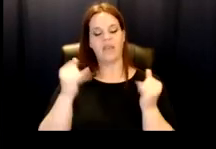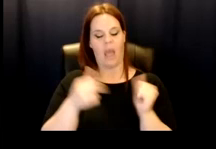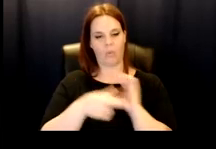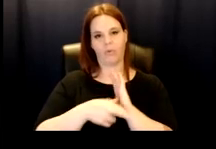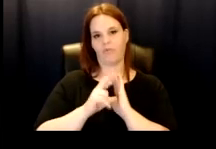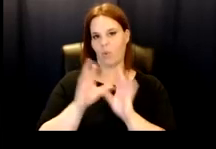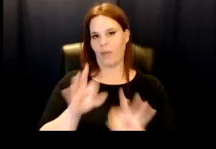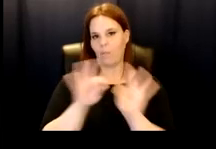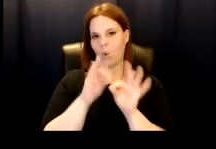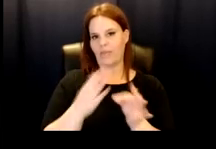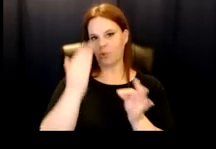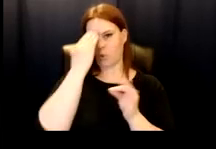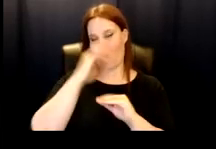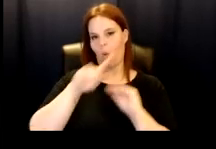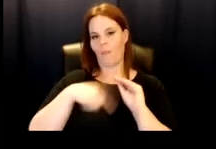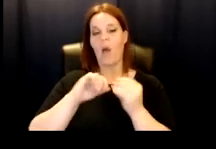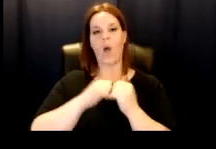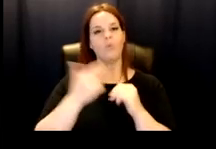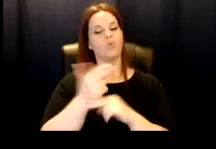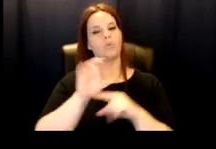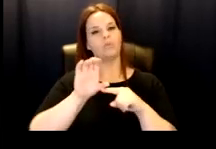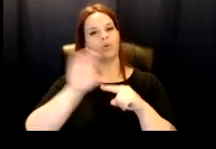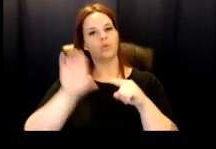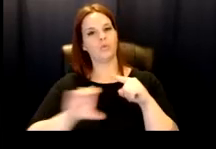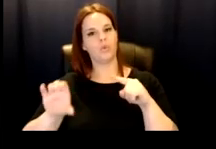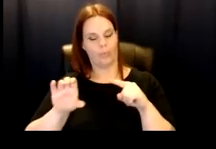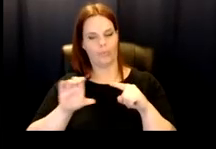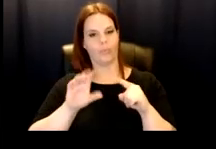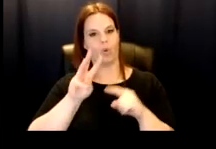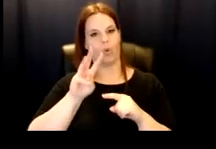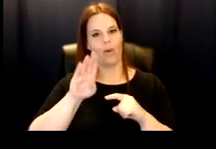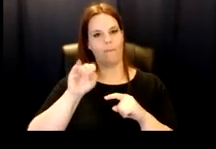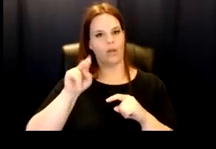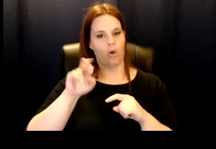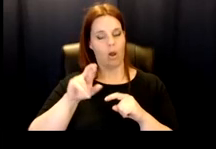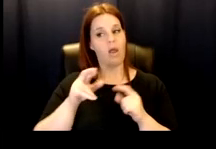to know about how to use the zoom webinar. I know many of you are using zoom a lot so